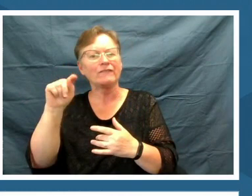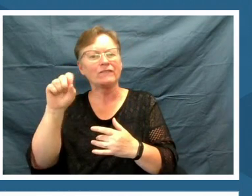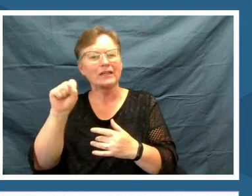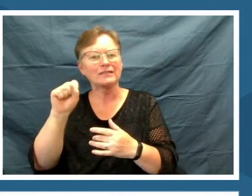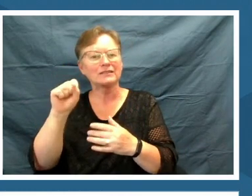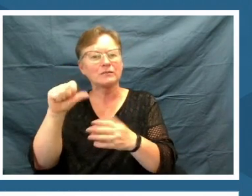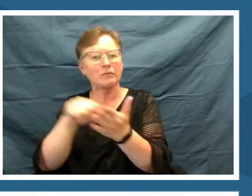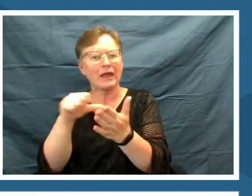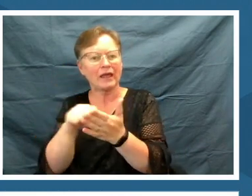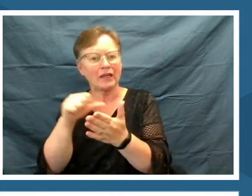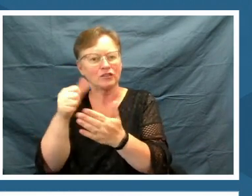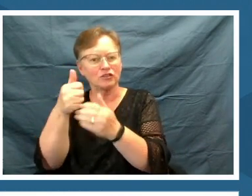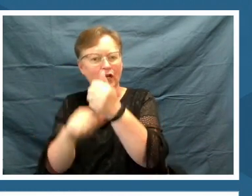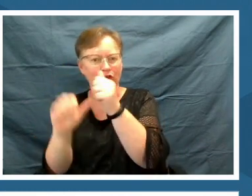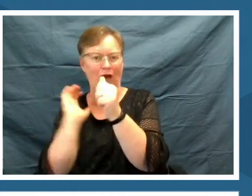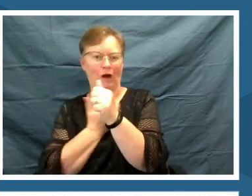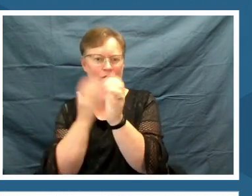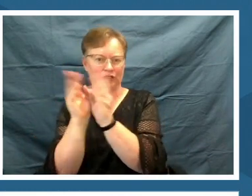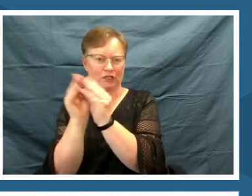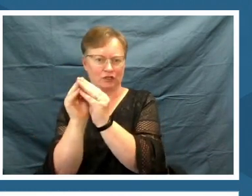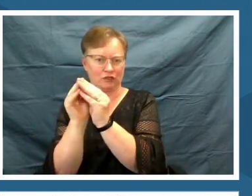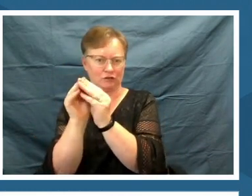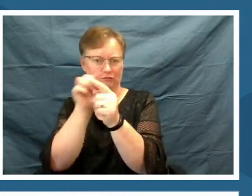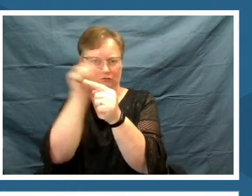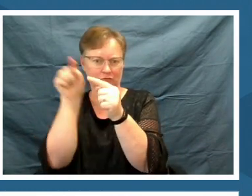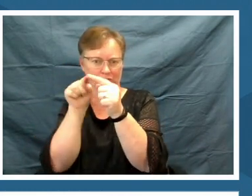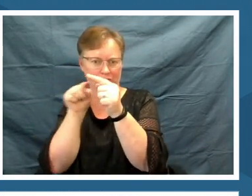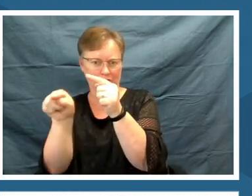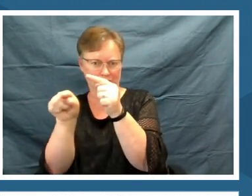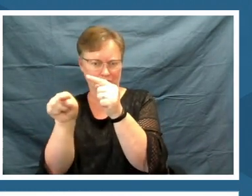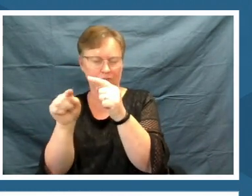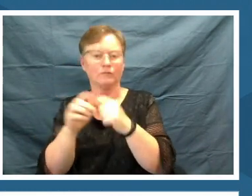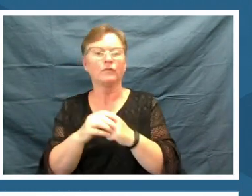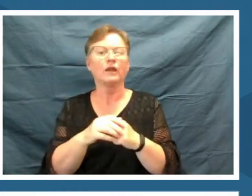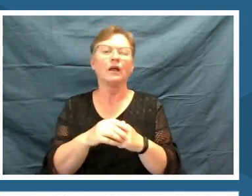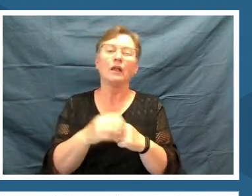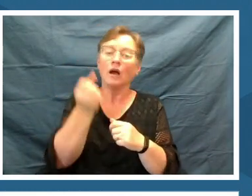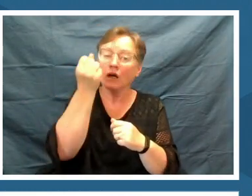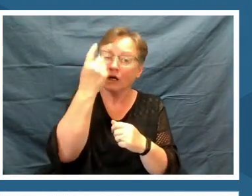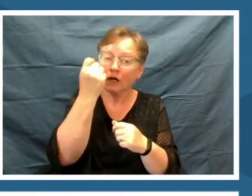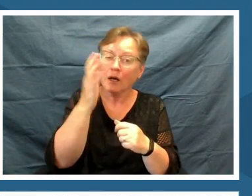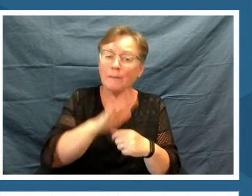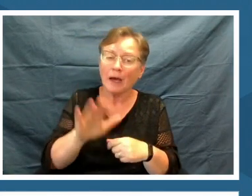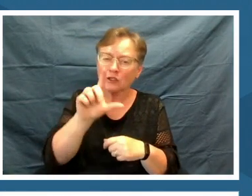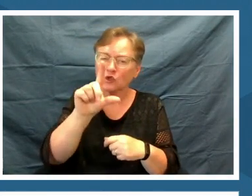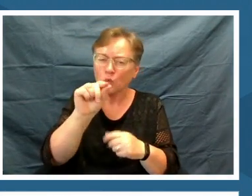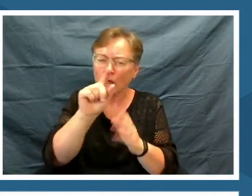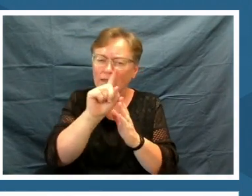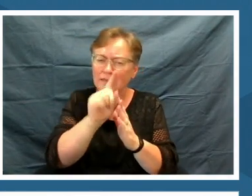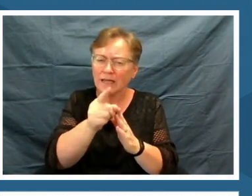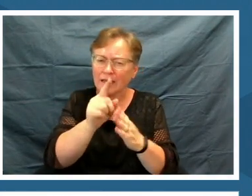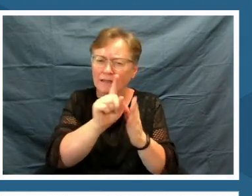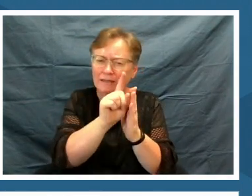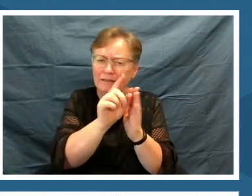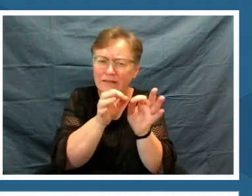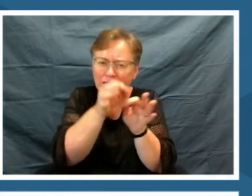now it's there's about a 20-second delay between the time that i will ask the